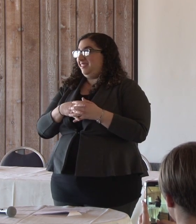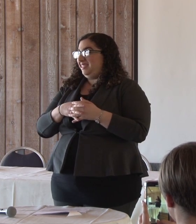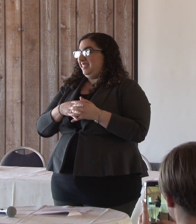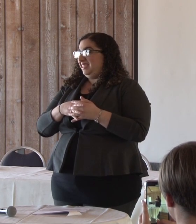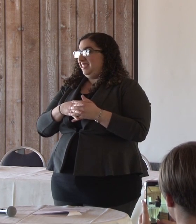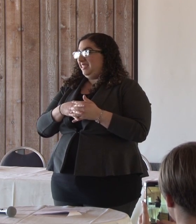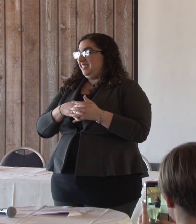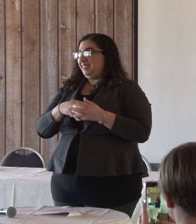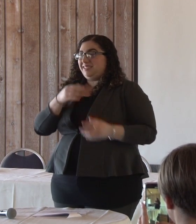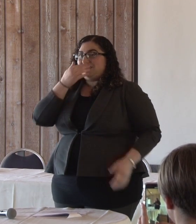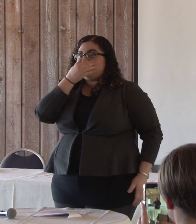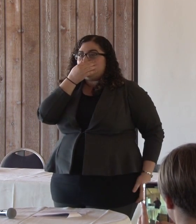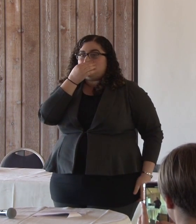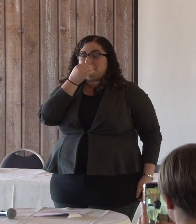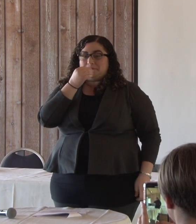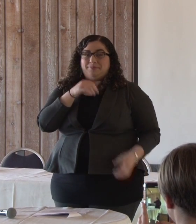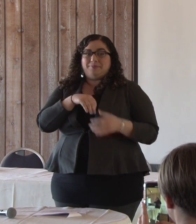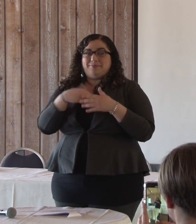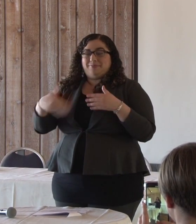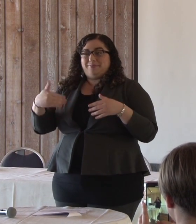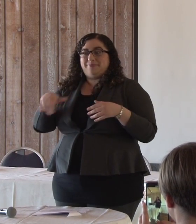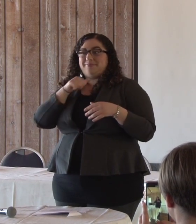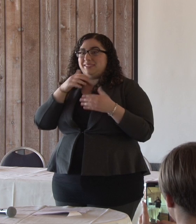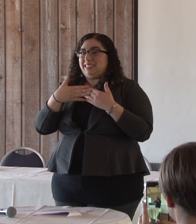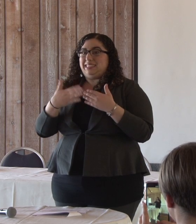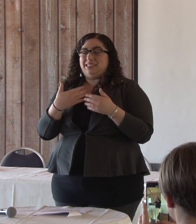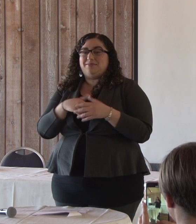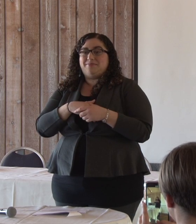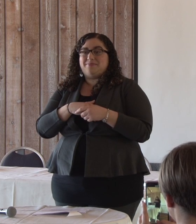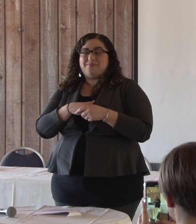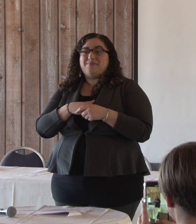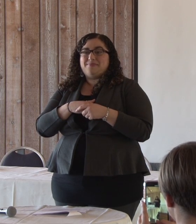Could a deaf patient who was forced to lay down look